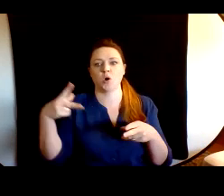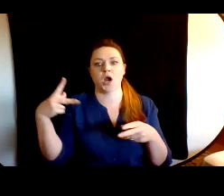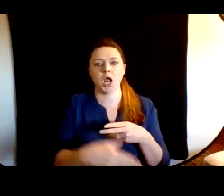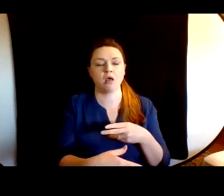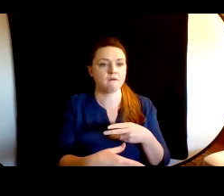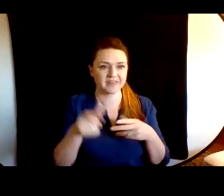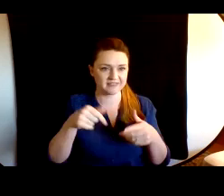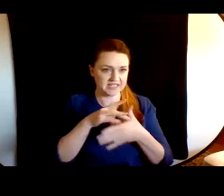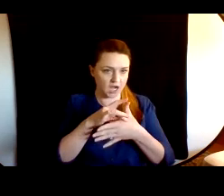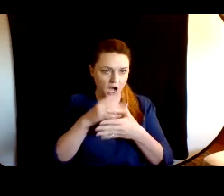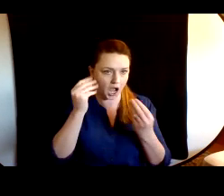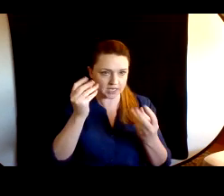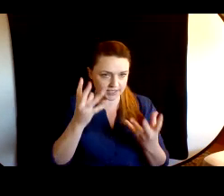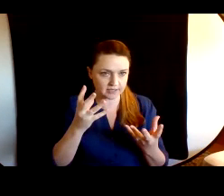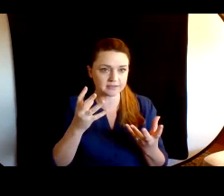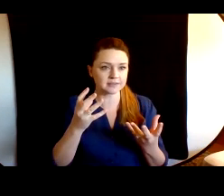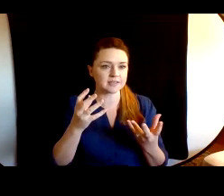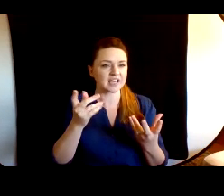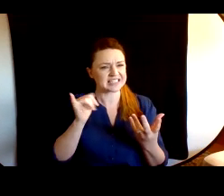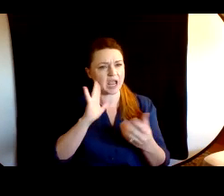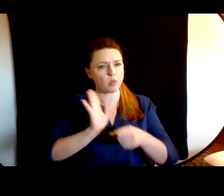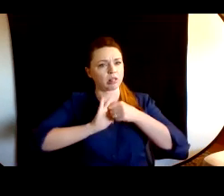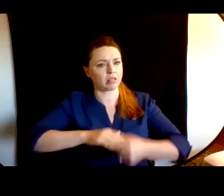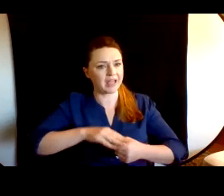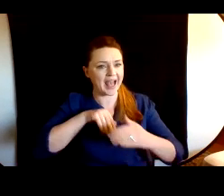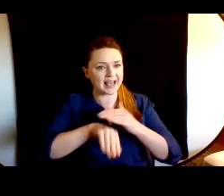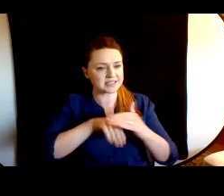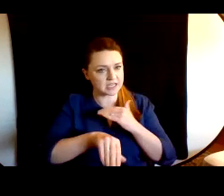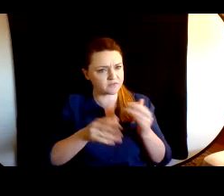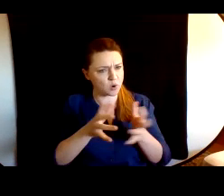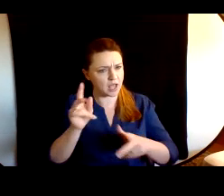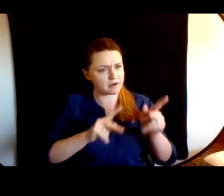because doing that also impedes access for many individuals who are in attendance.